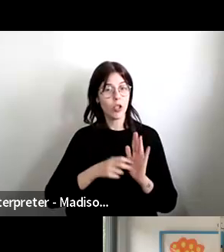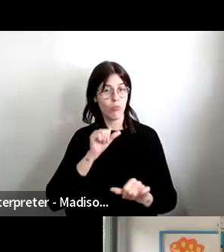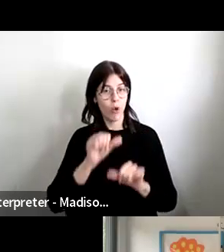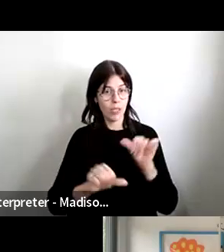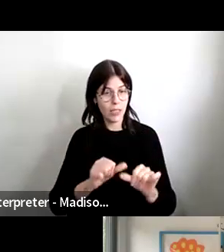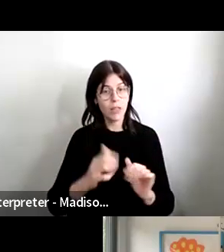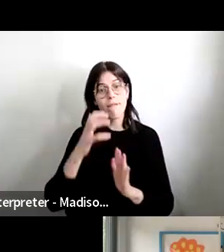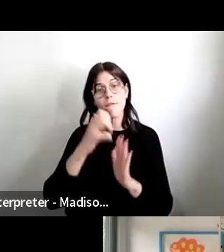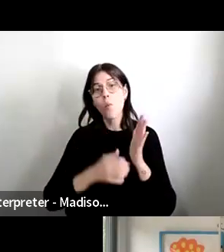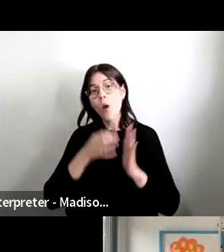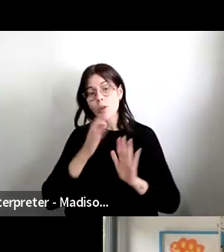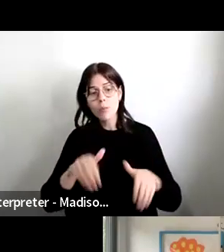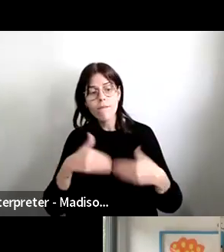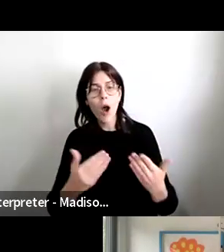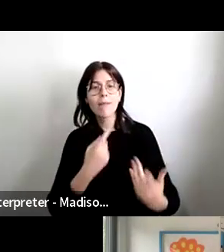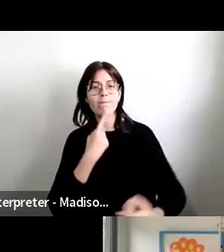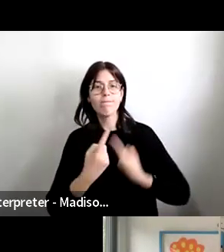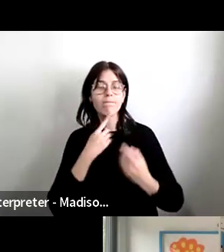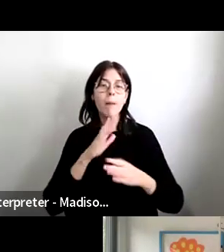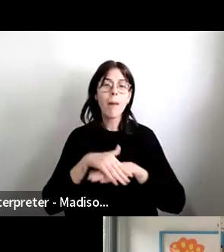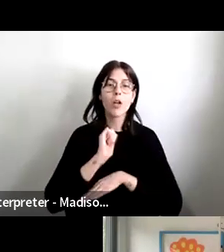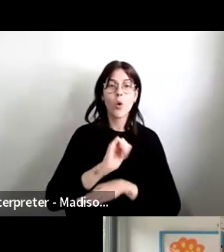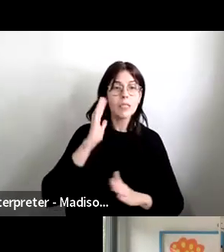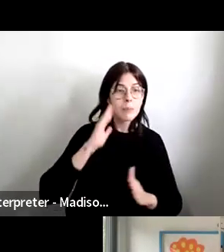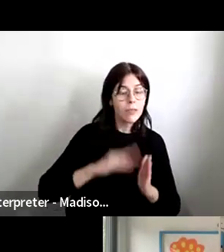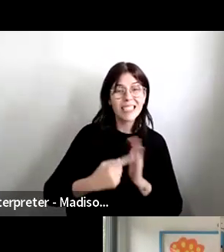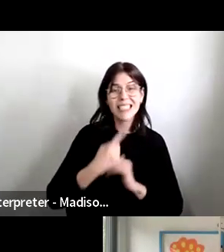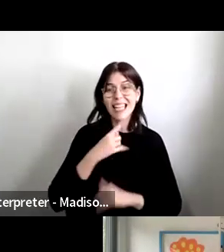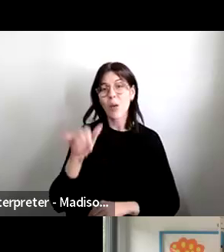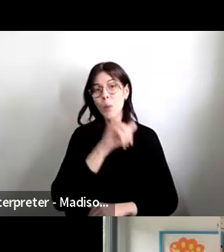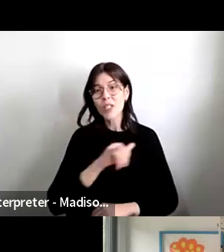about your experience, to nominate which practice panels you could assess for. 123 -- between